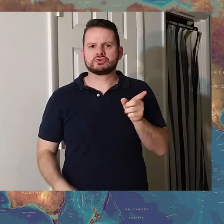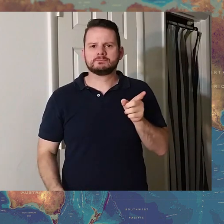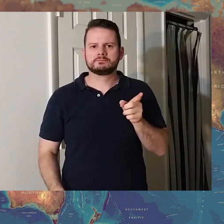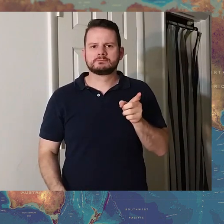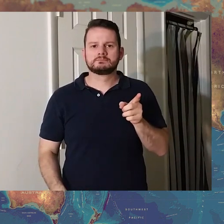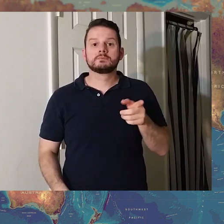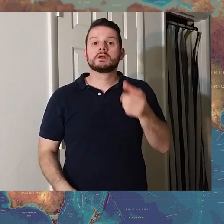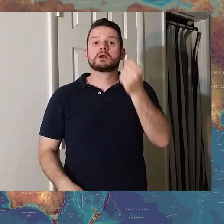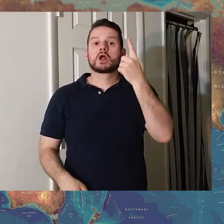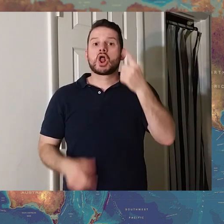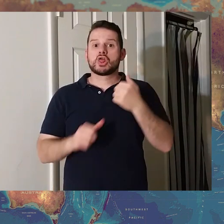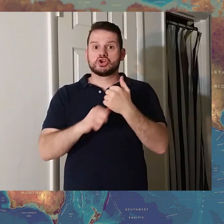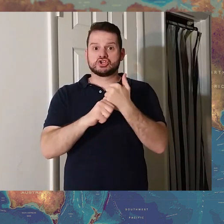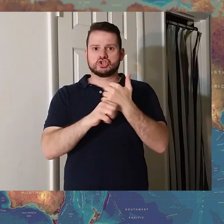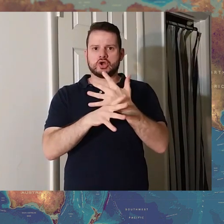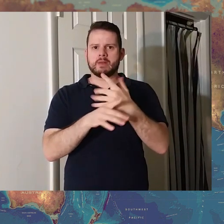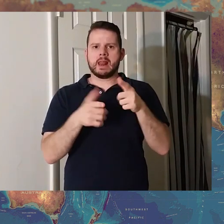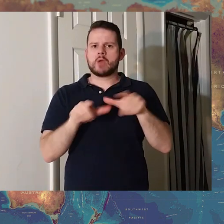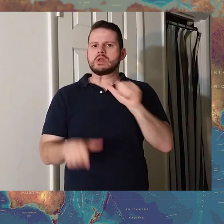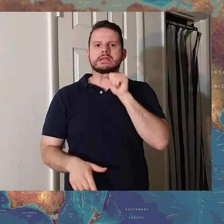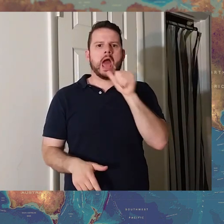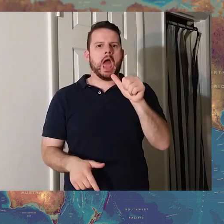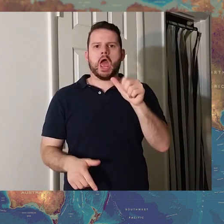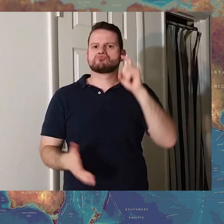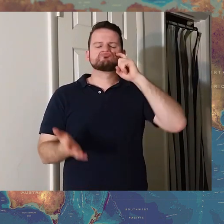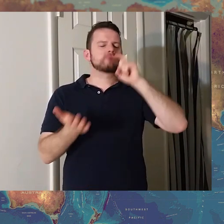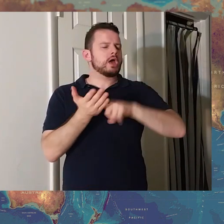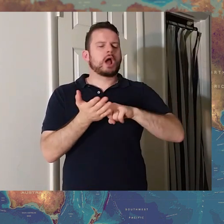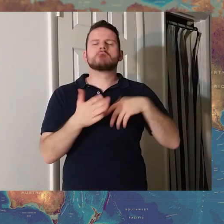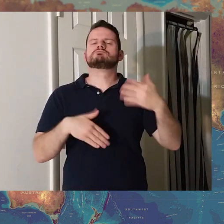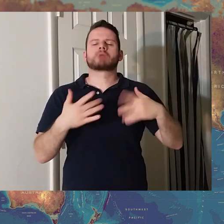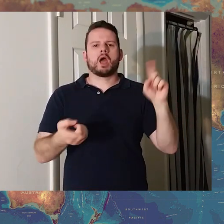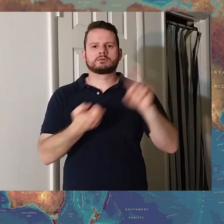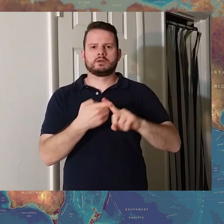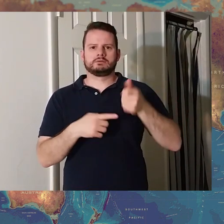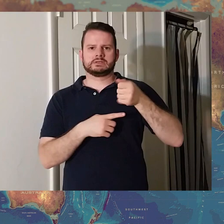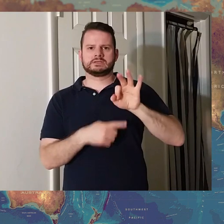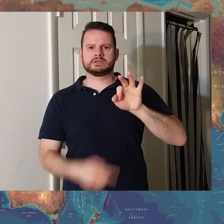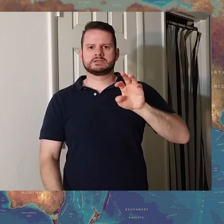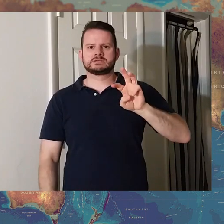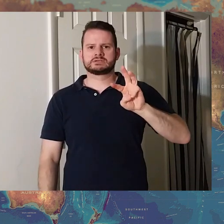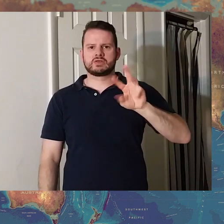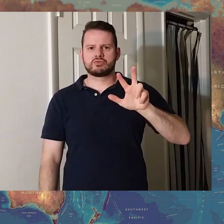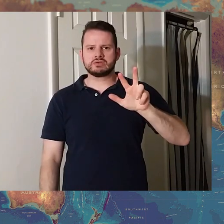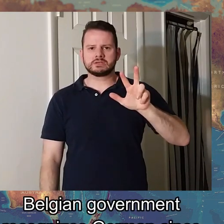The German language was not recognized in Belgium until 1963.